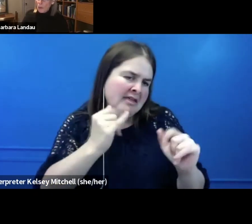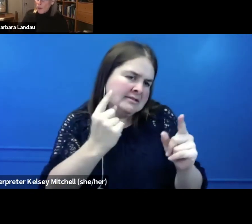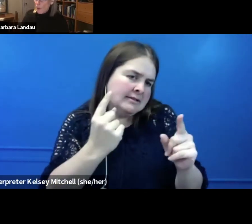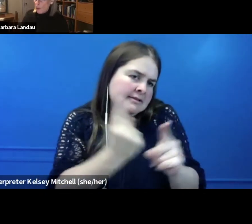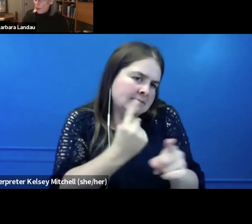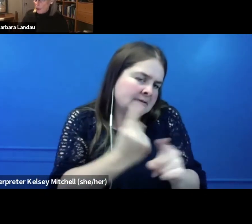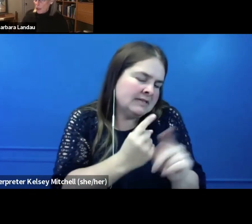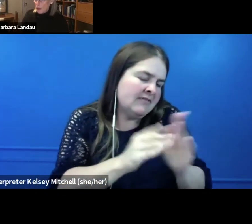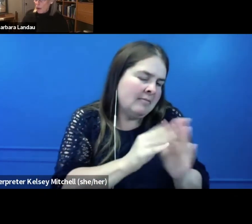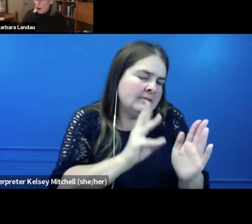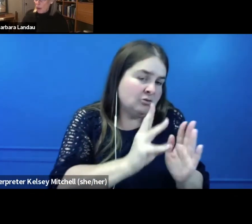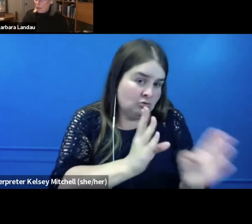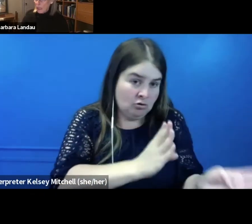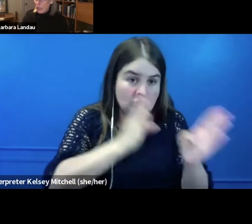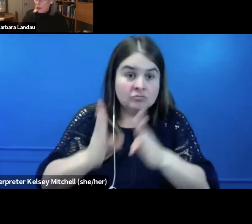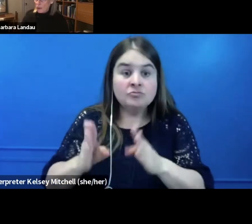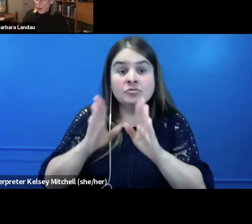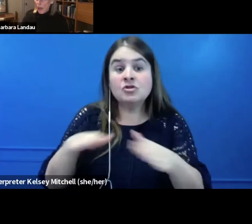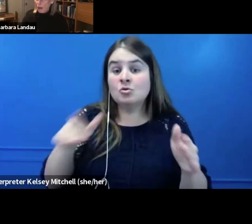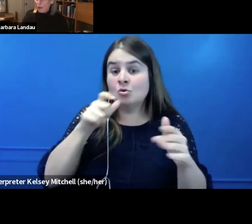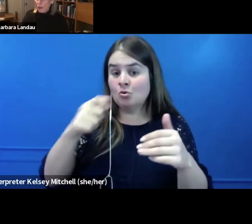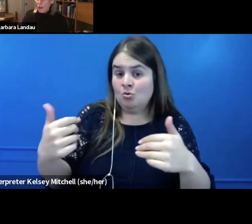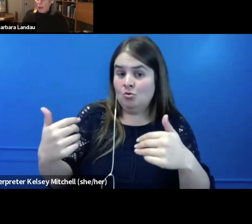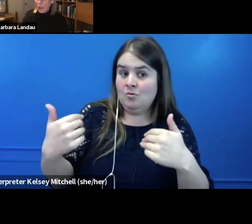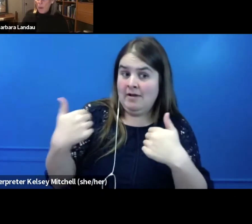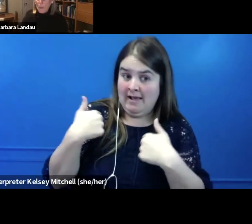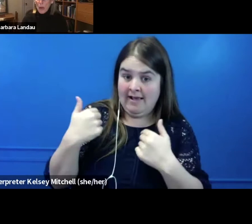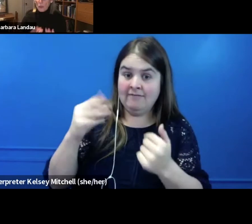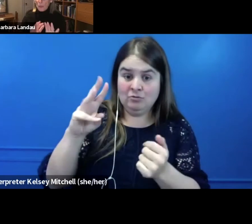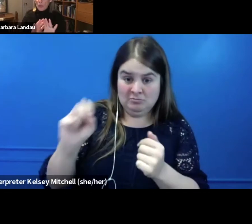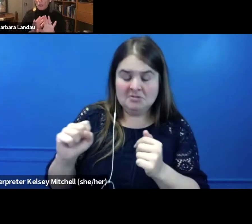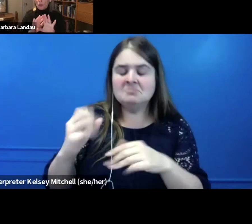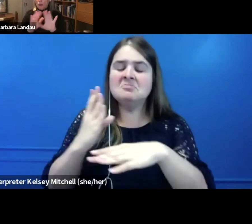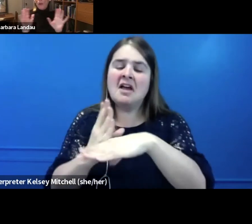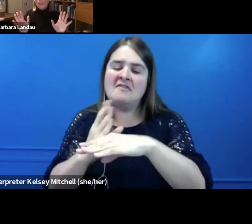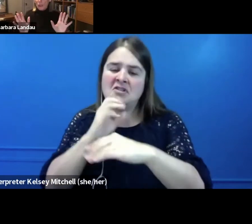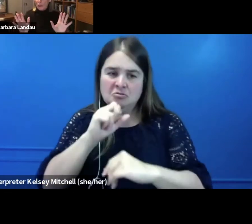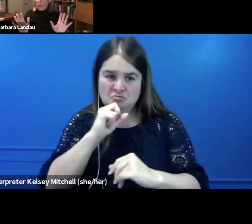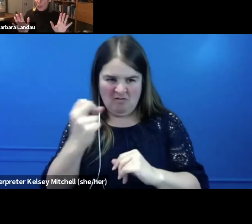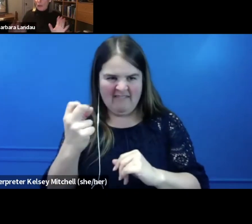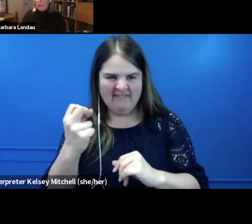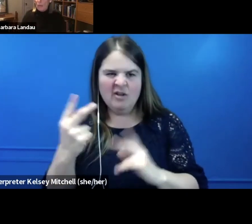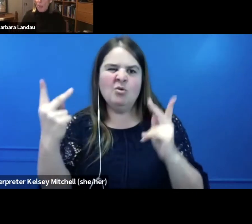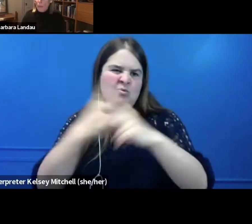children with williams syndrome on mean